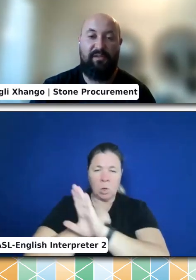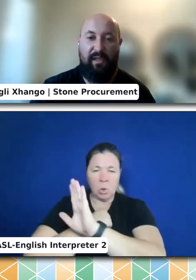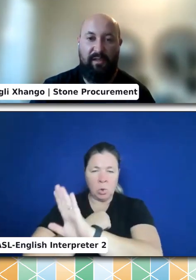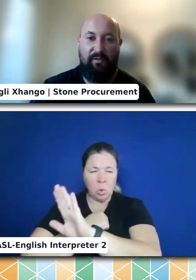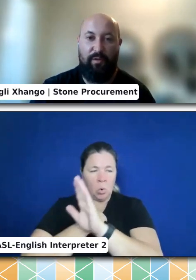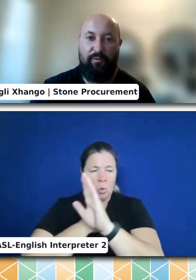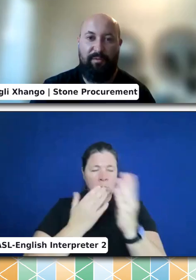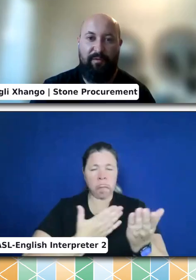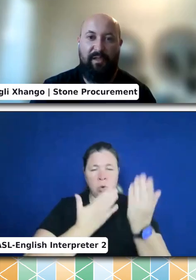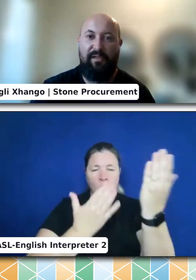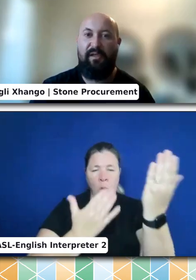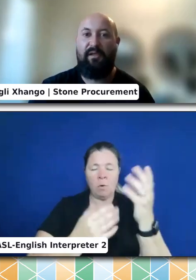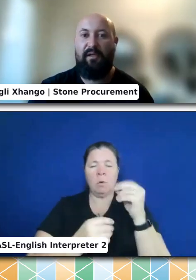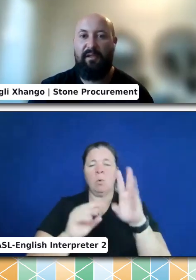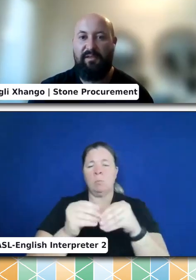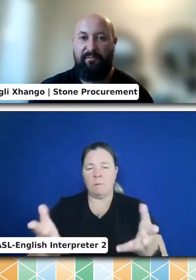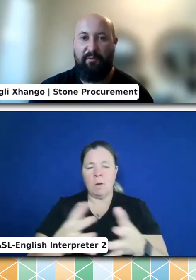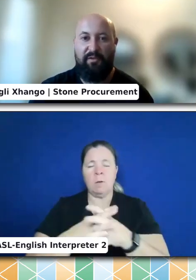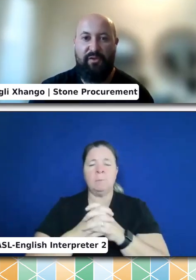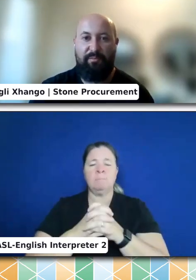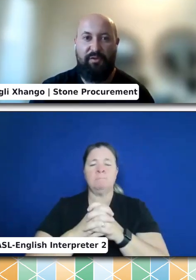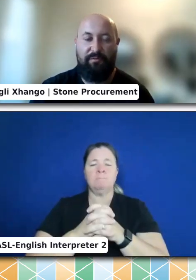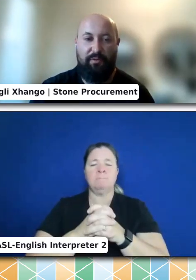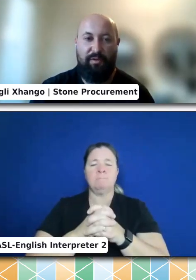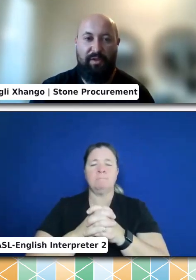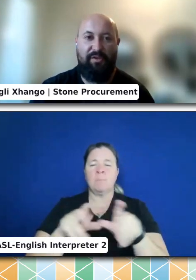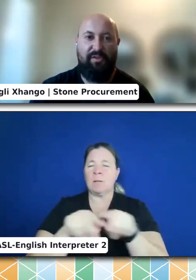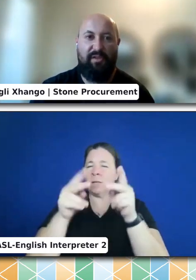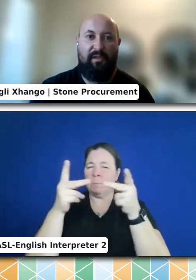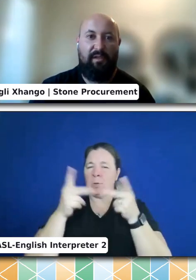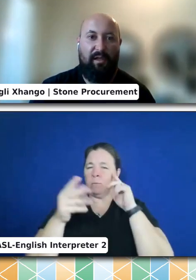Selling, or what you are providing. And then same for the ship or service locations.